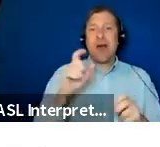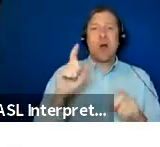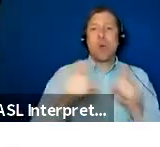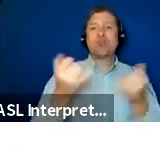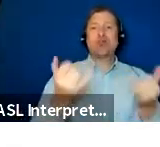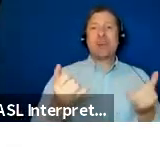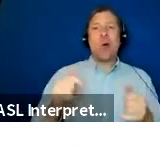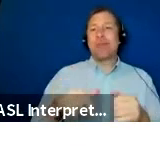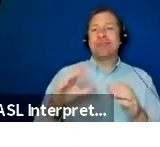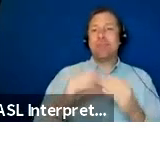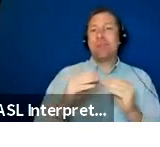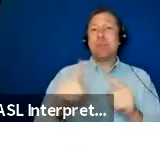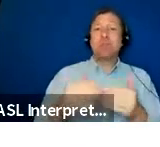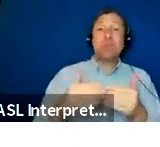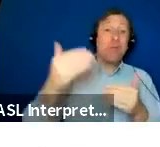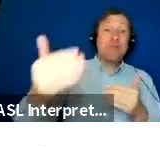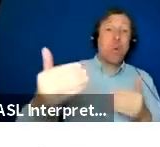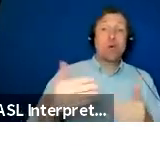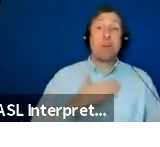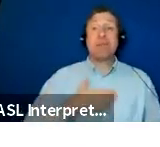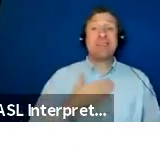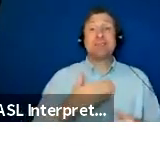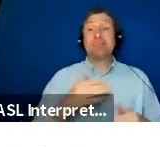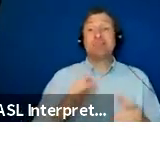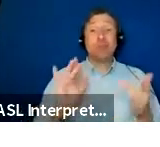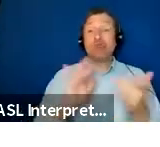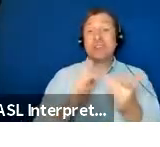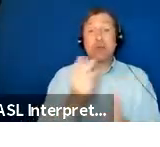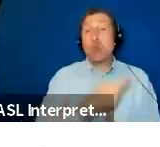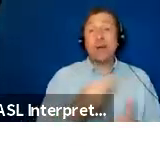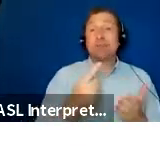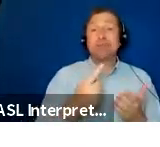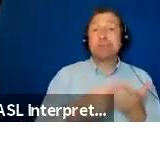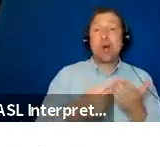I mean, just in general for going forward, please always feel free to reach out to us and speak to us about your concerns.